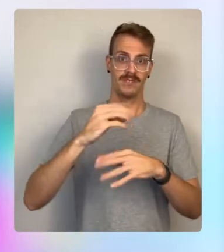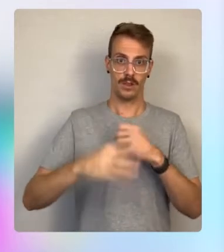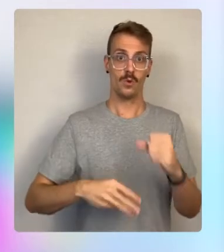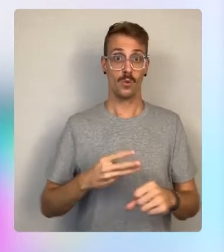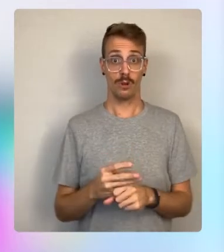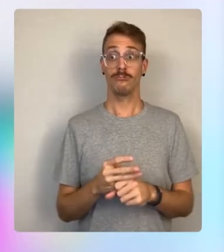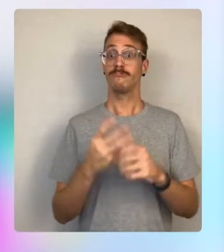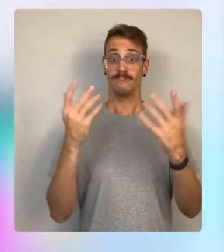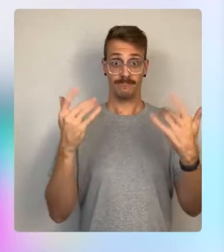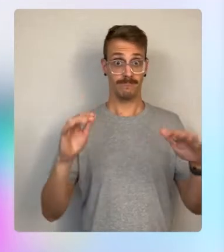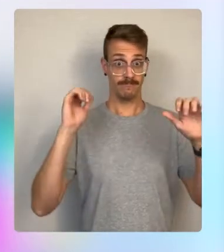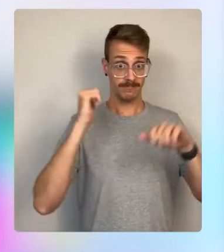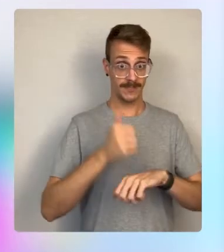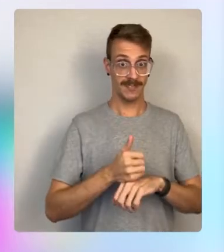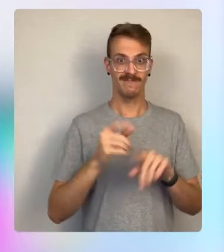With that, let's test out the game.